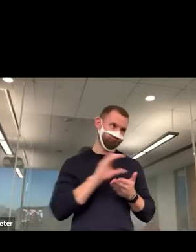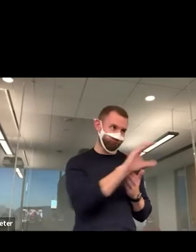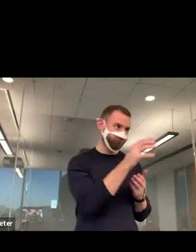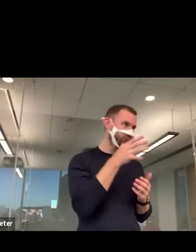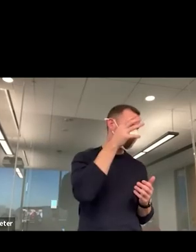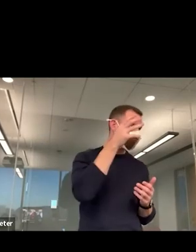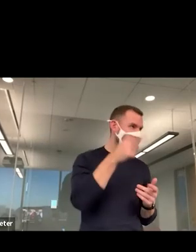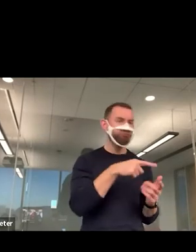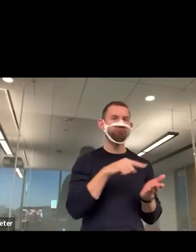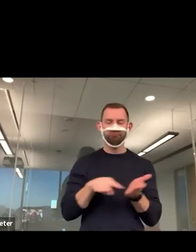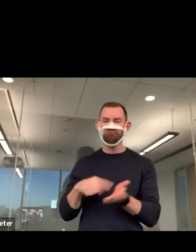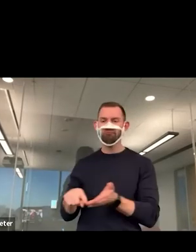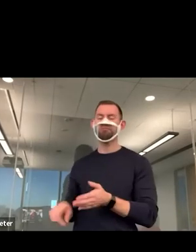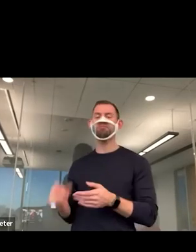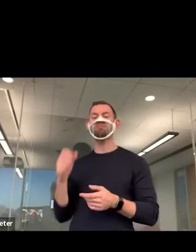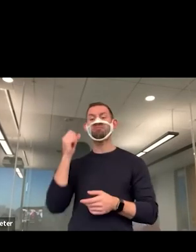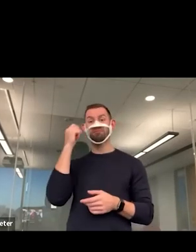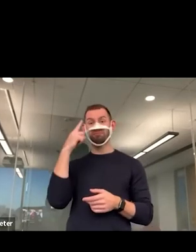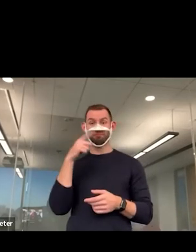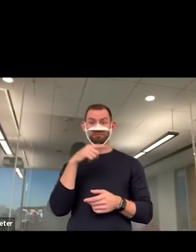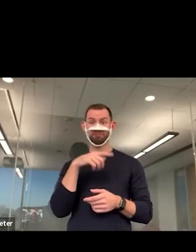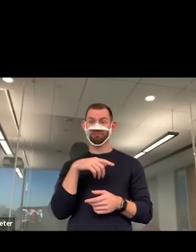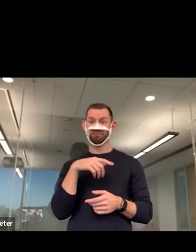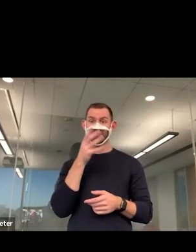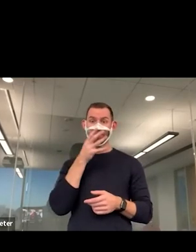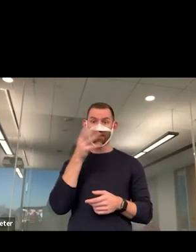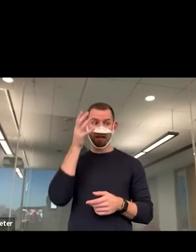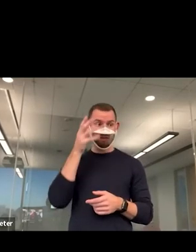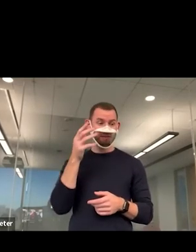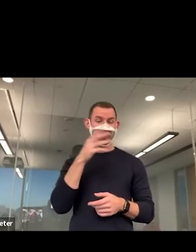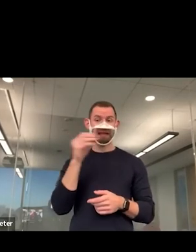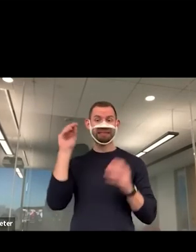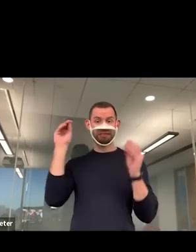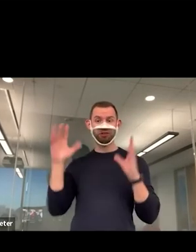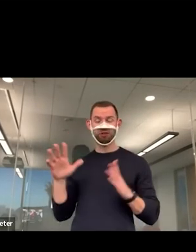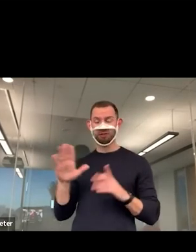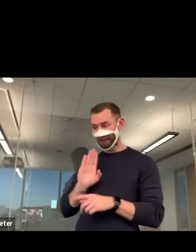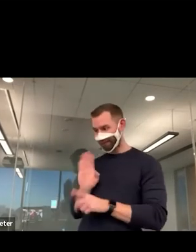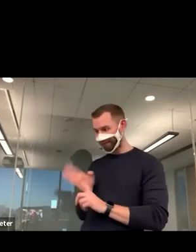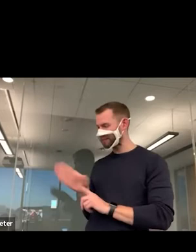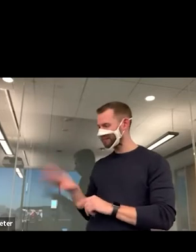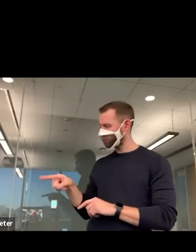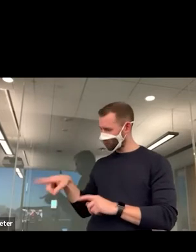their parents and teachers and other people convince them that they have to stay on this